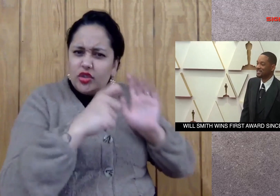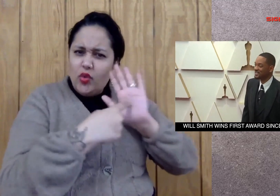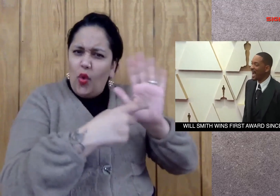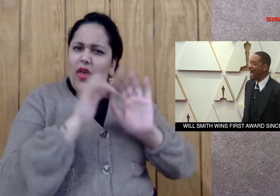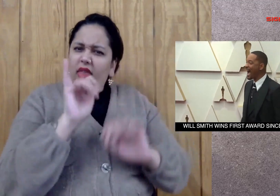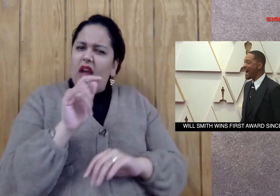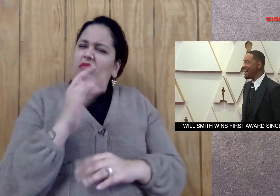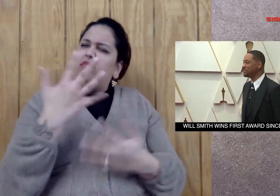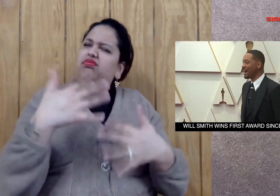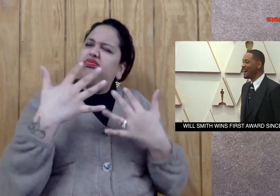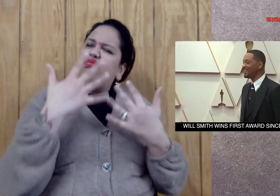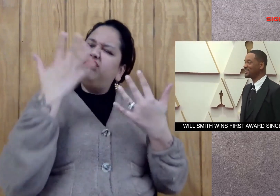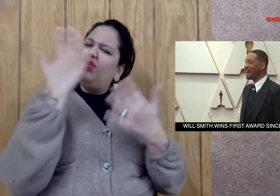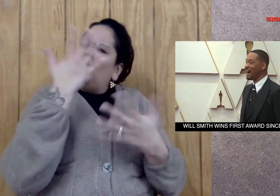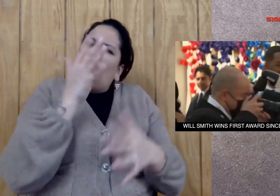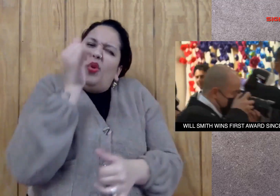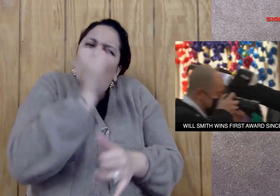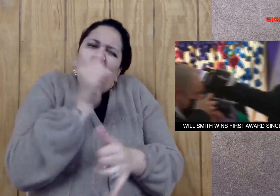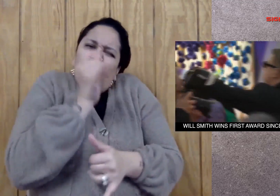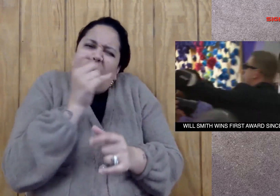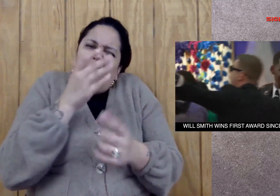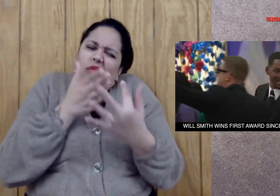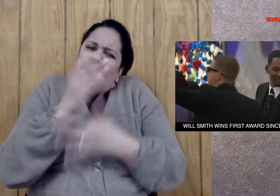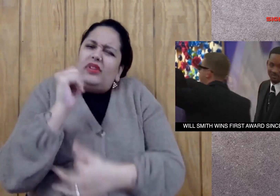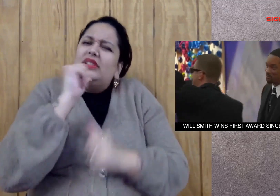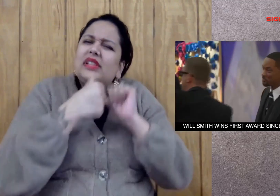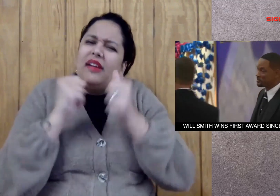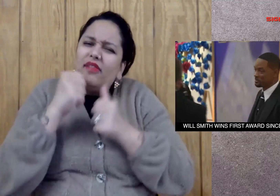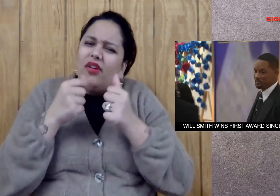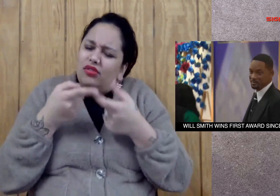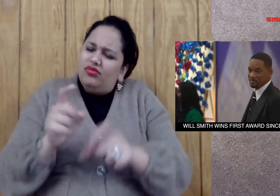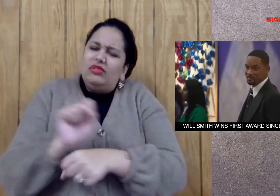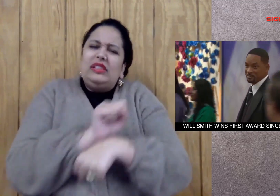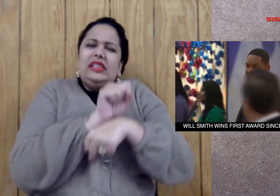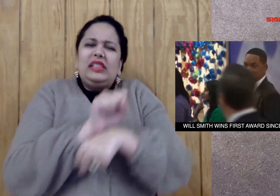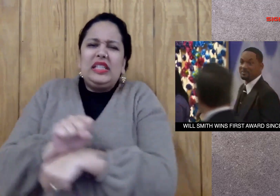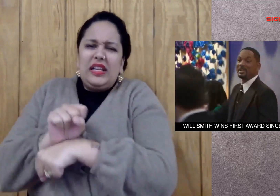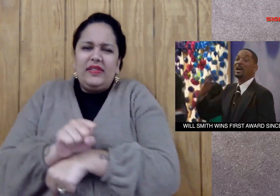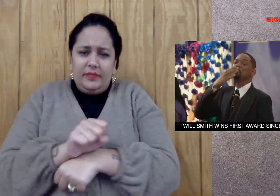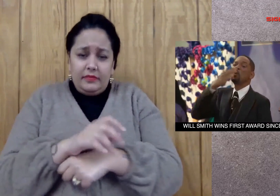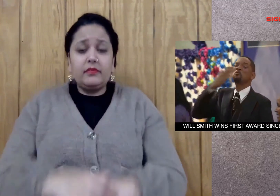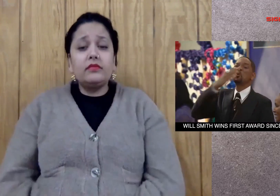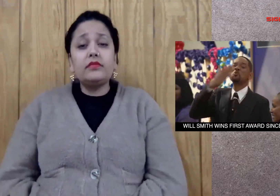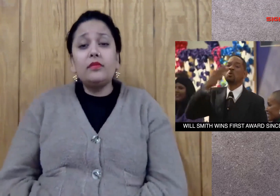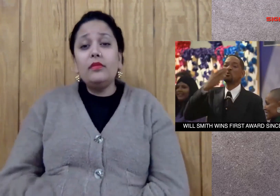a formerly enslaved man with scarring on his back The Illustrated the brutality of slavery.